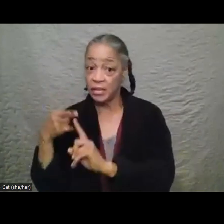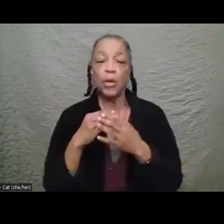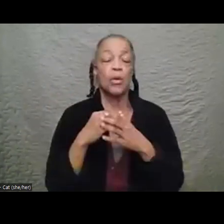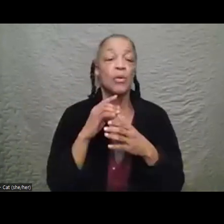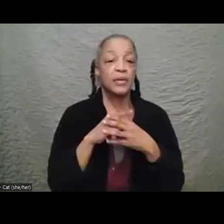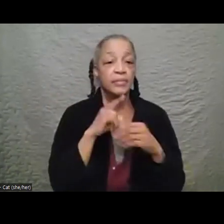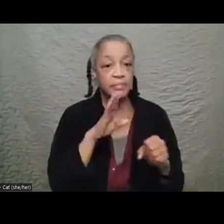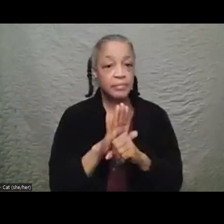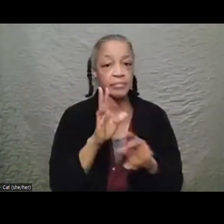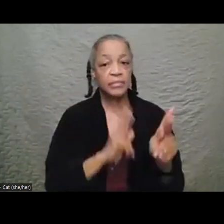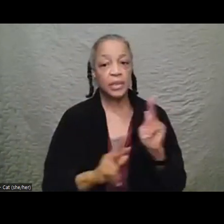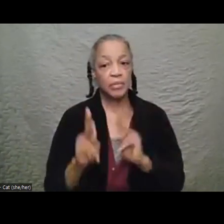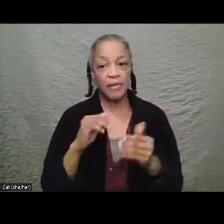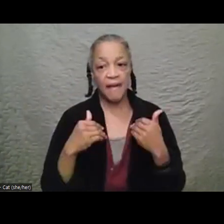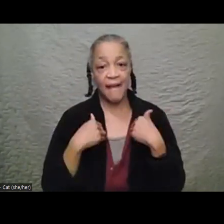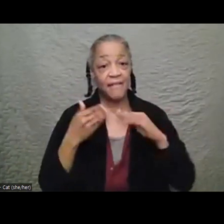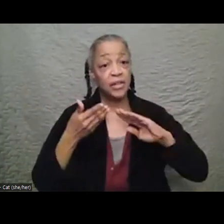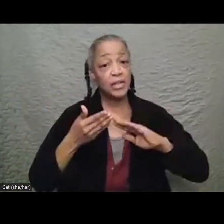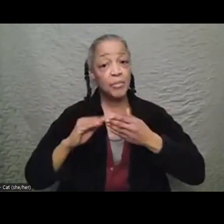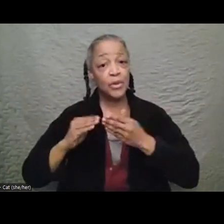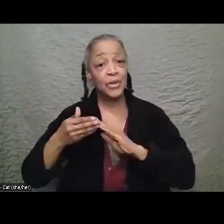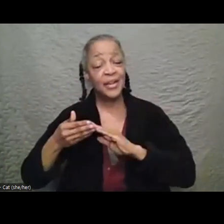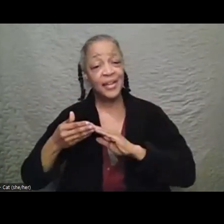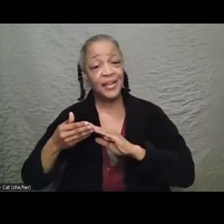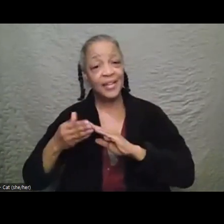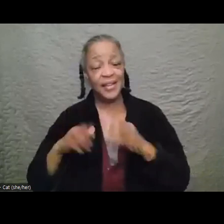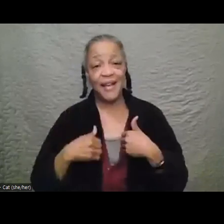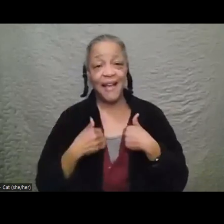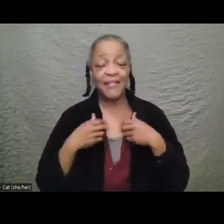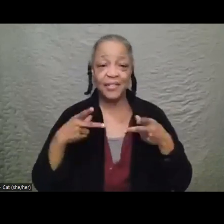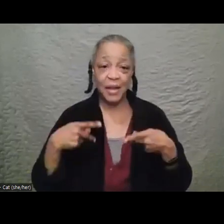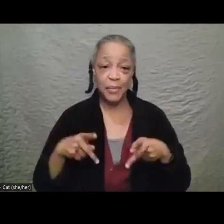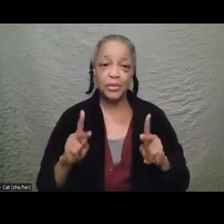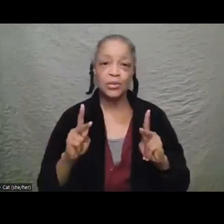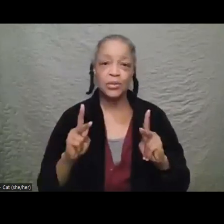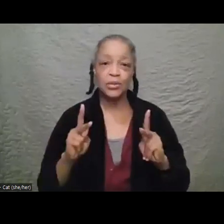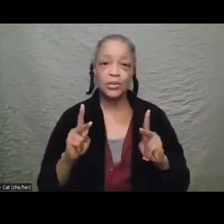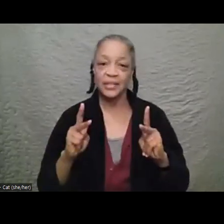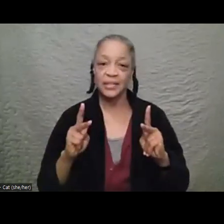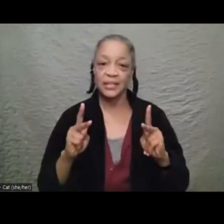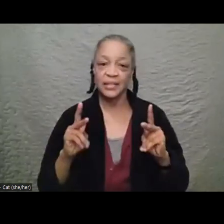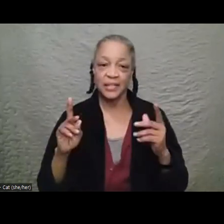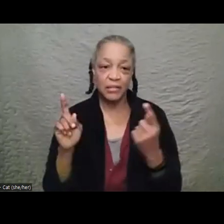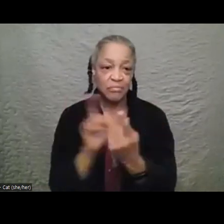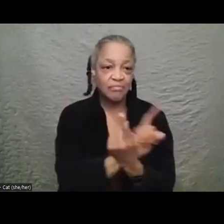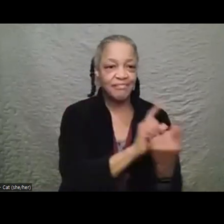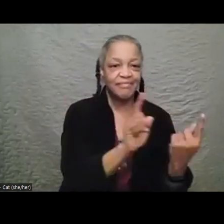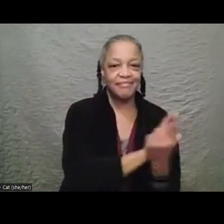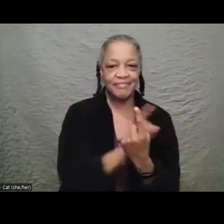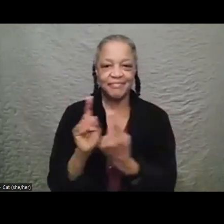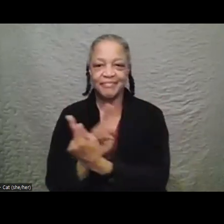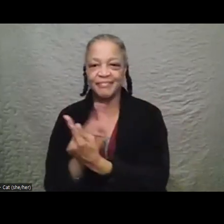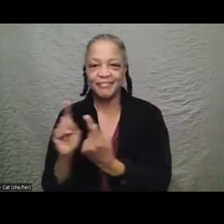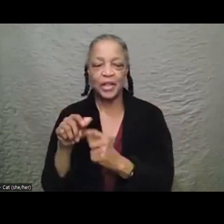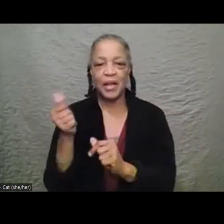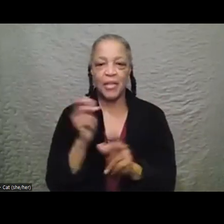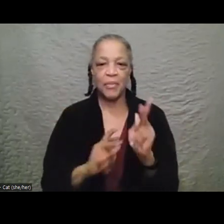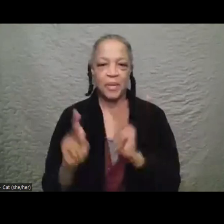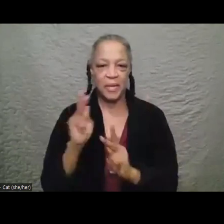community , they have an opportunity to meet and greet with other people . In terms of